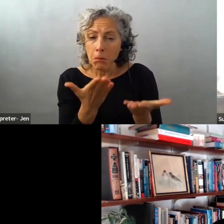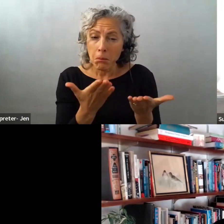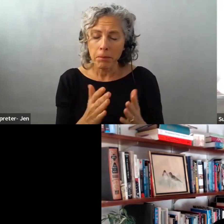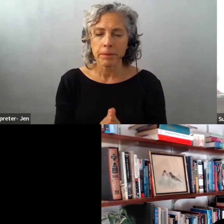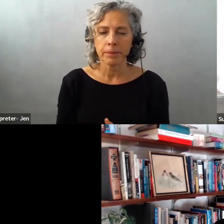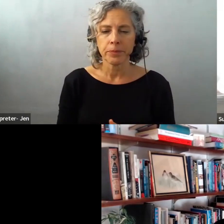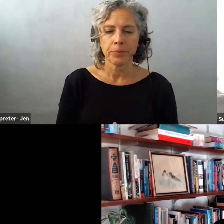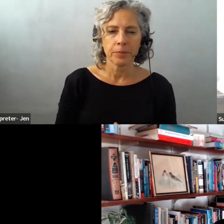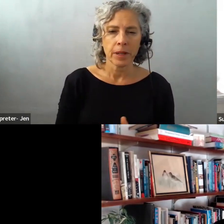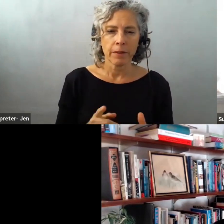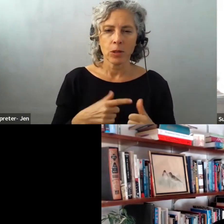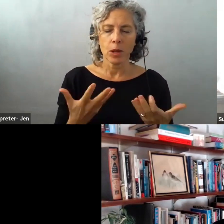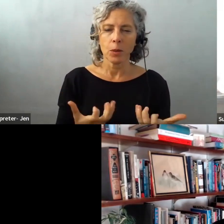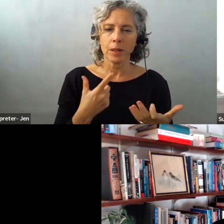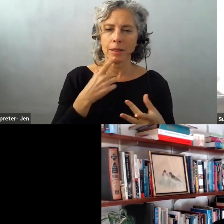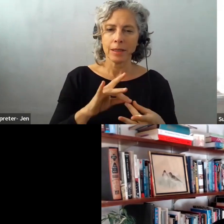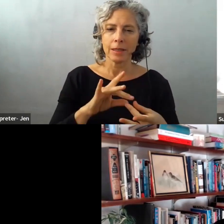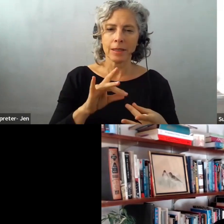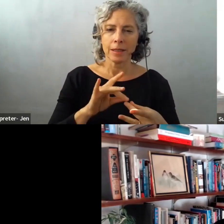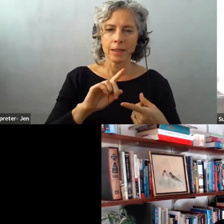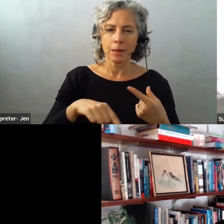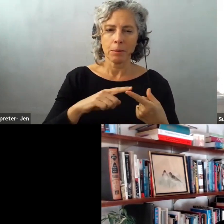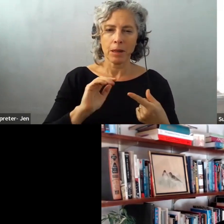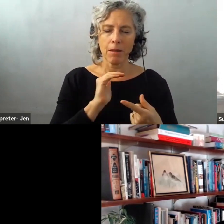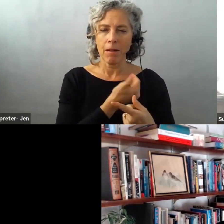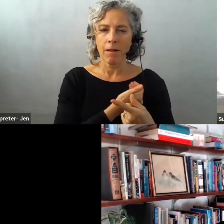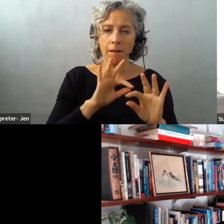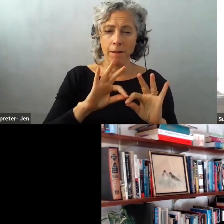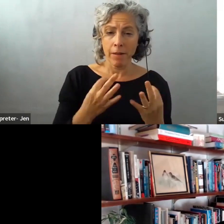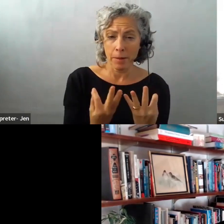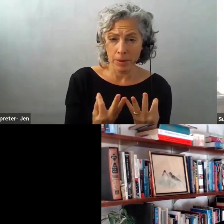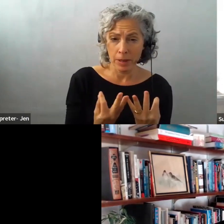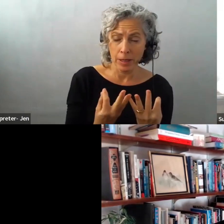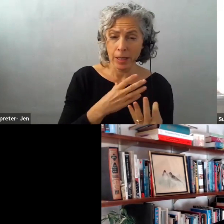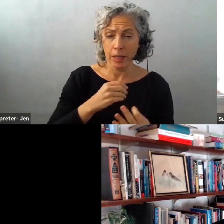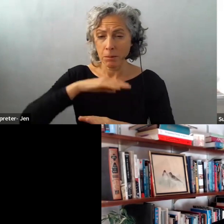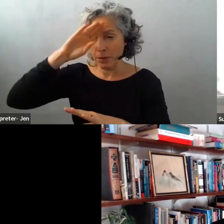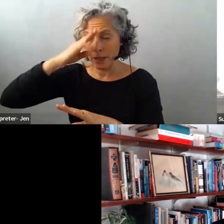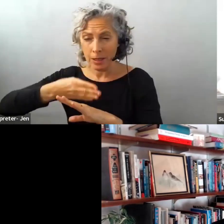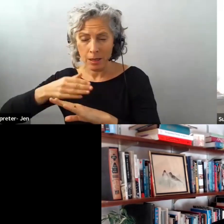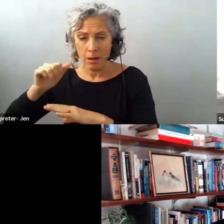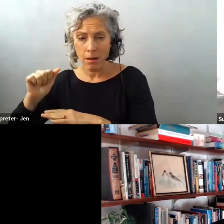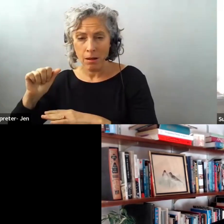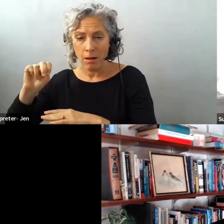First, I'd like to say a little bit about our family. And first about my son Andreas, who has